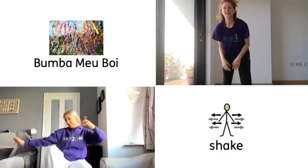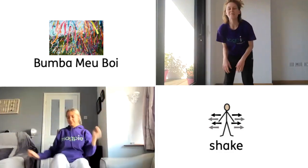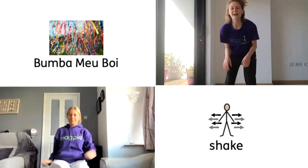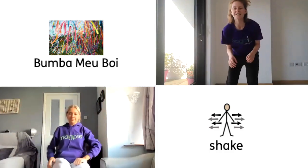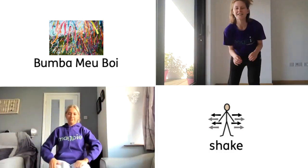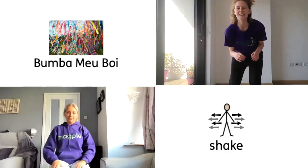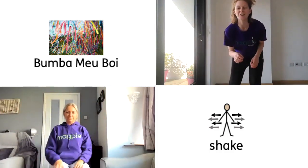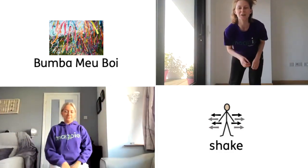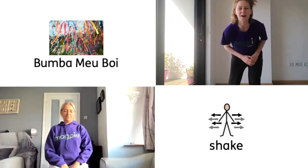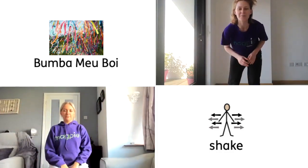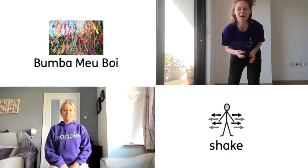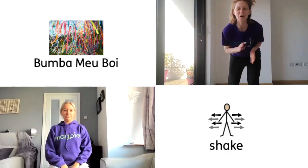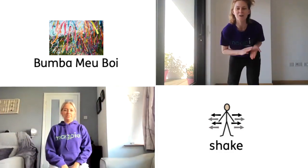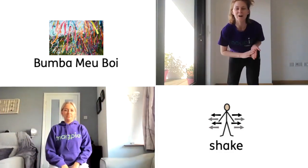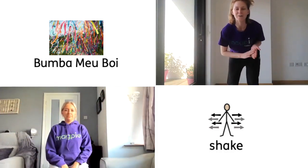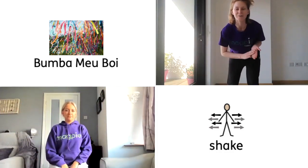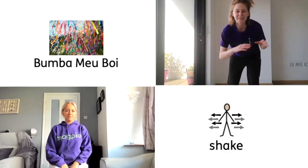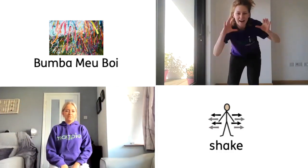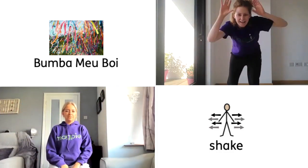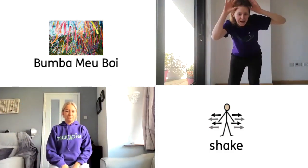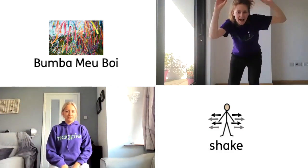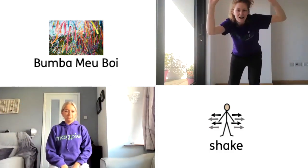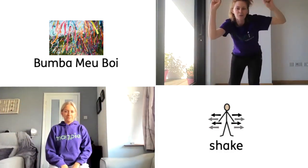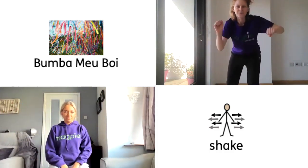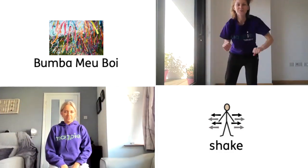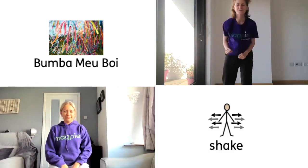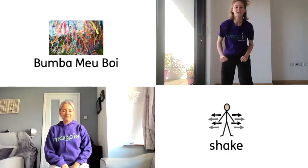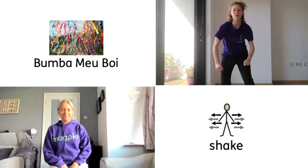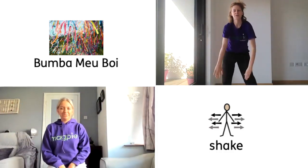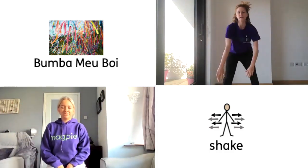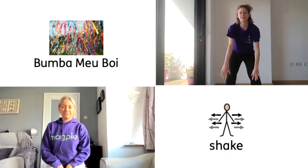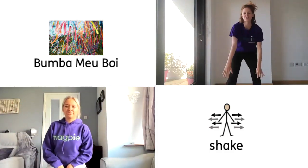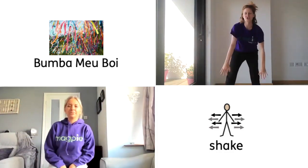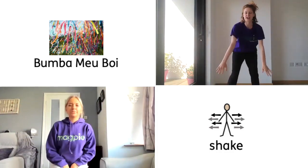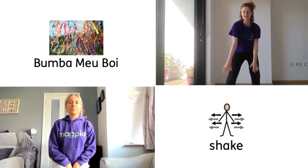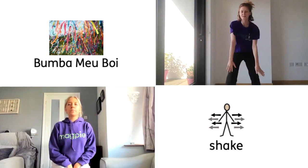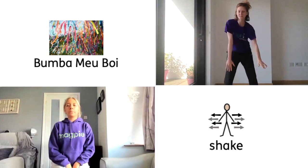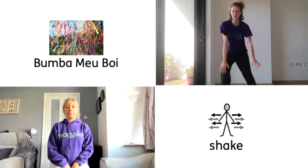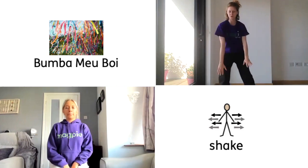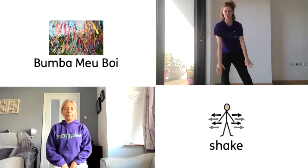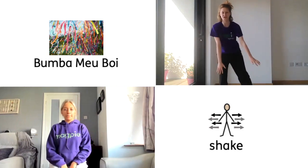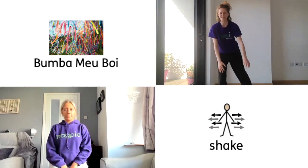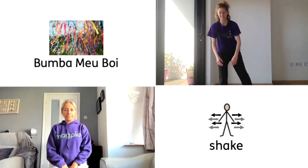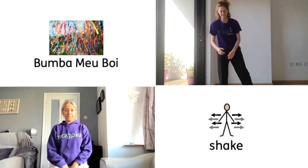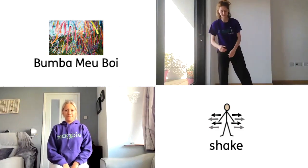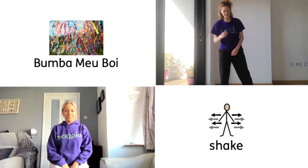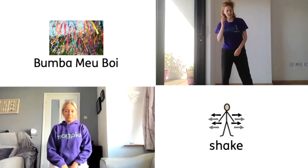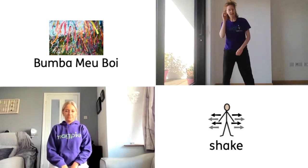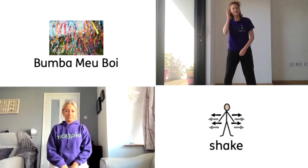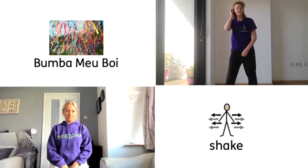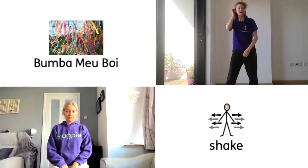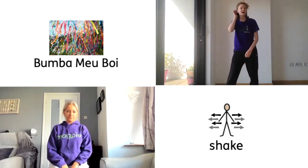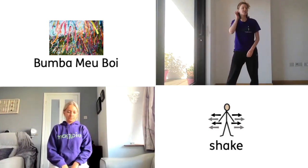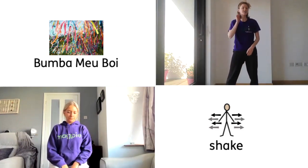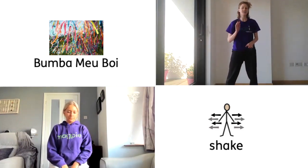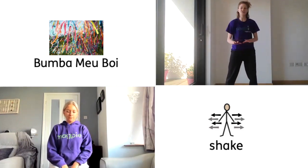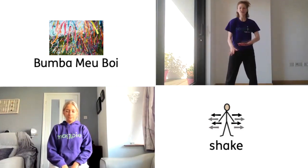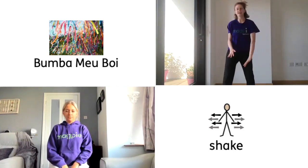imagining you're that miolo that cow with a bit of a shake or a shimmy and you can shake